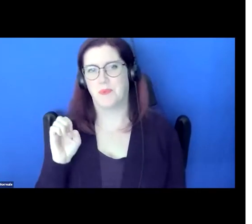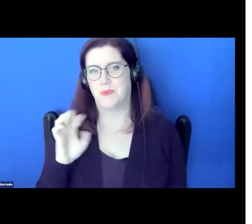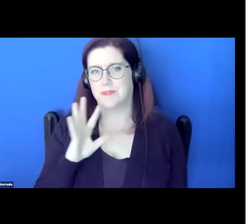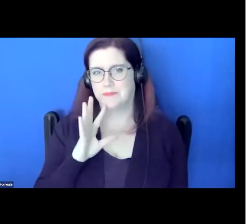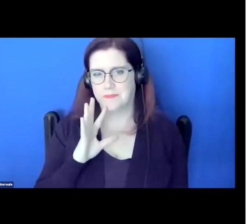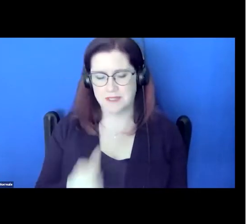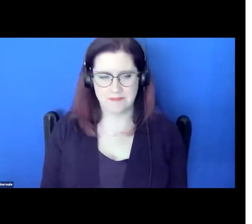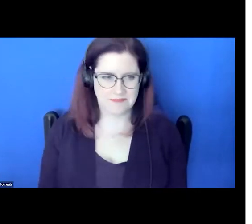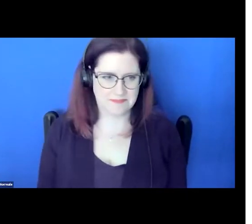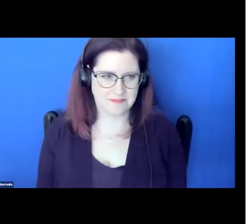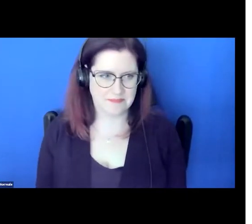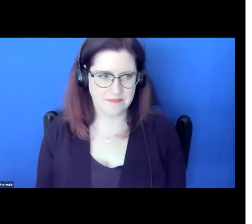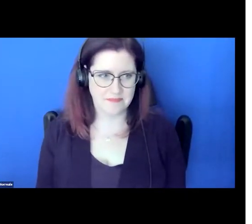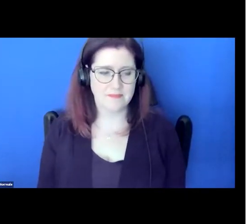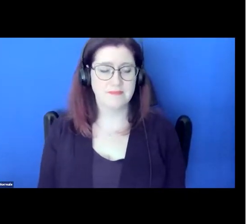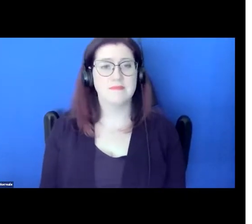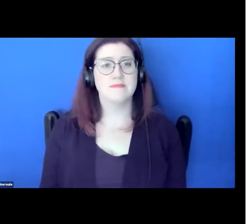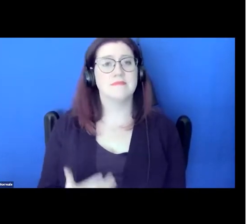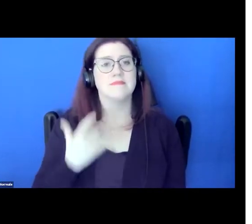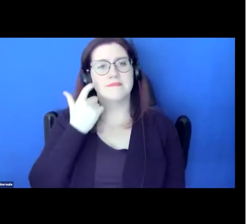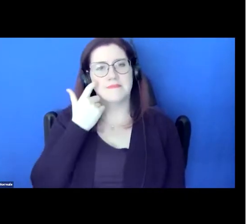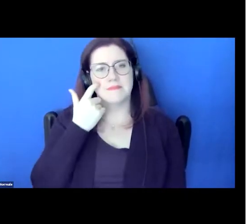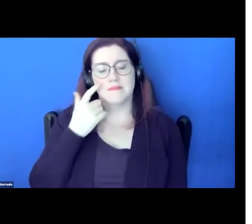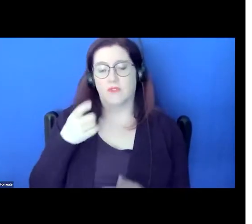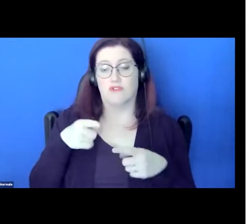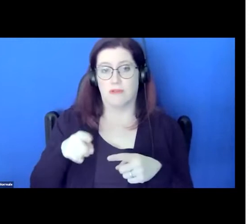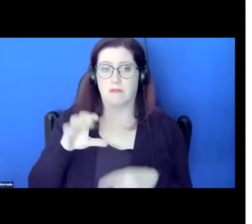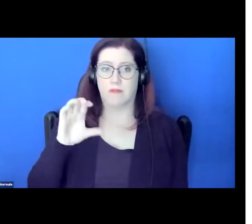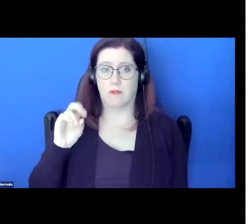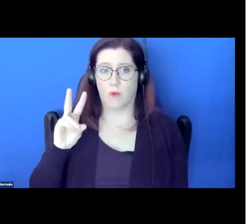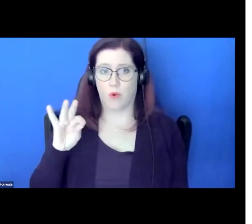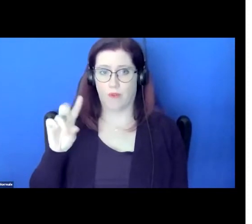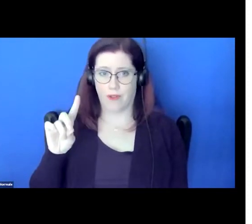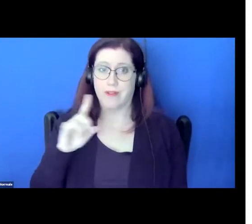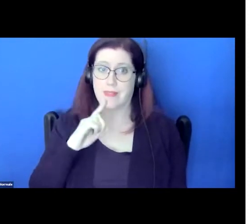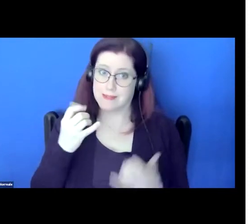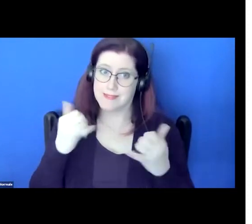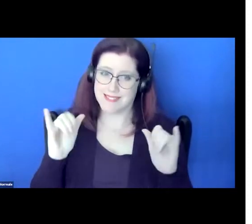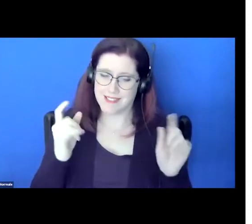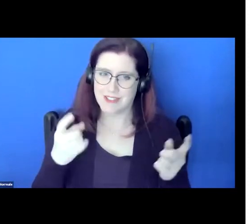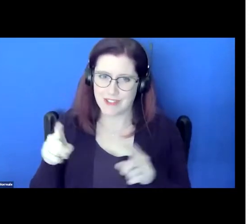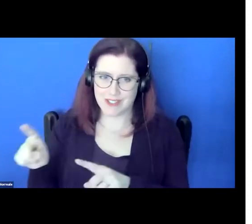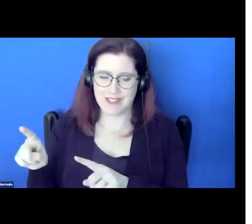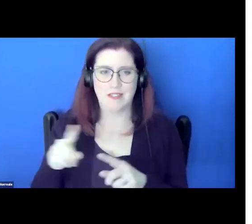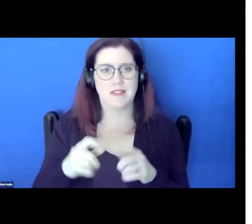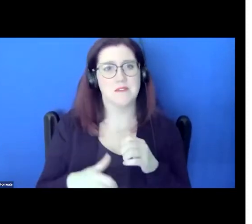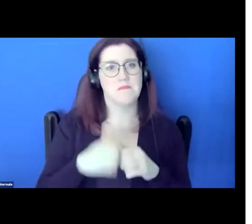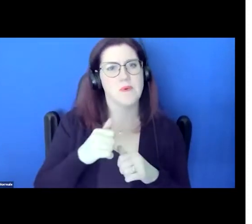So recently during COVID, which is still occurring and mostly in native communities are still recovering